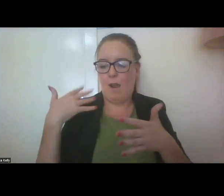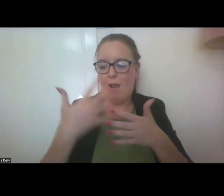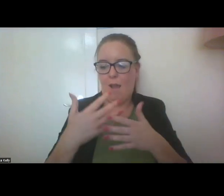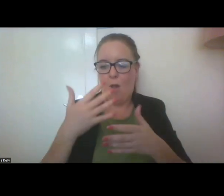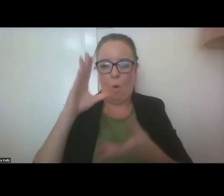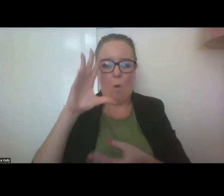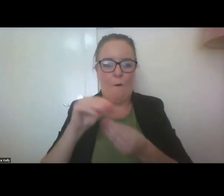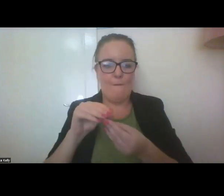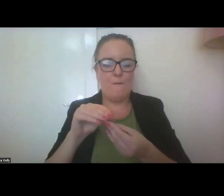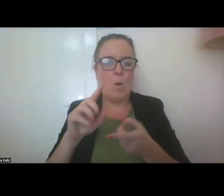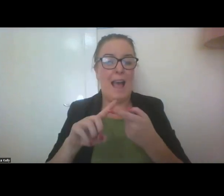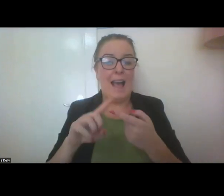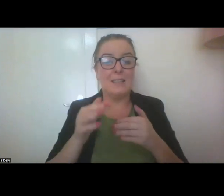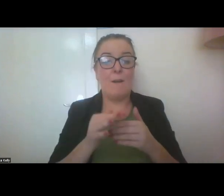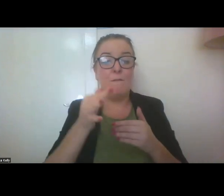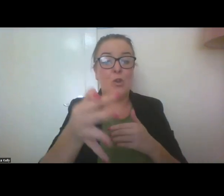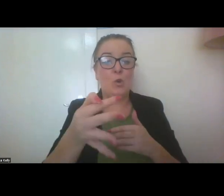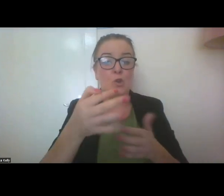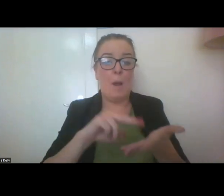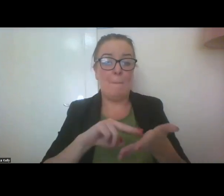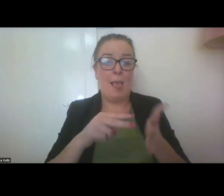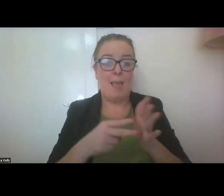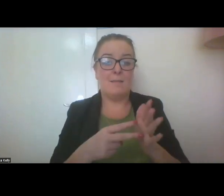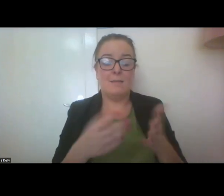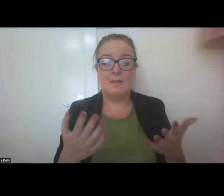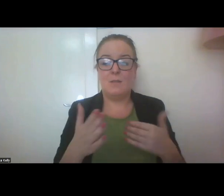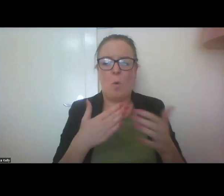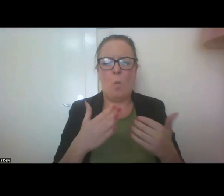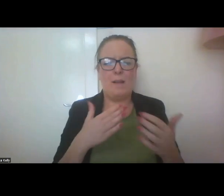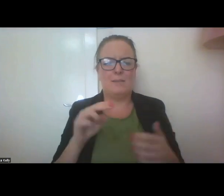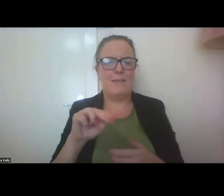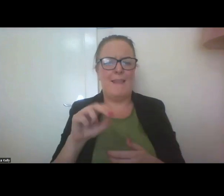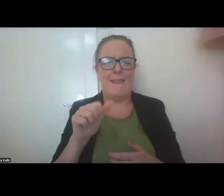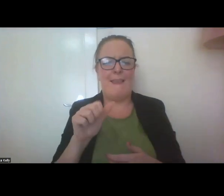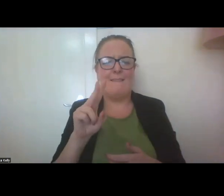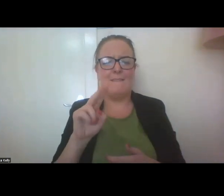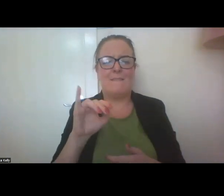So, just to give a brief overview – what is NaviLens? Many people may not have heard of it yet,